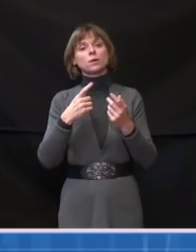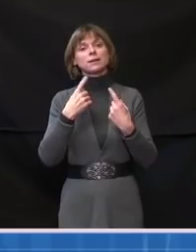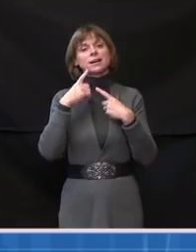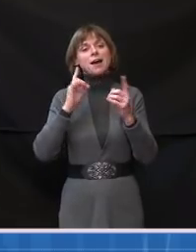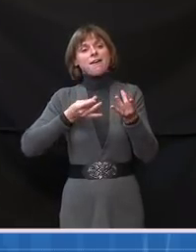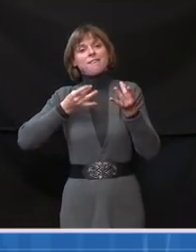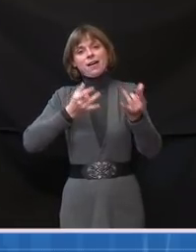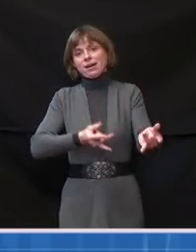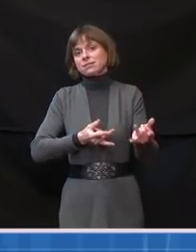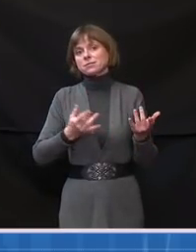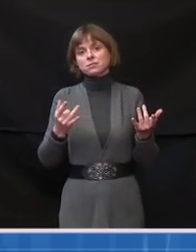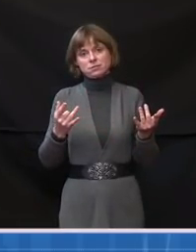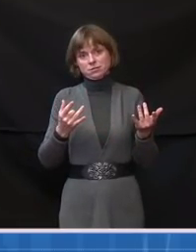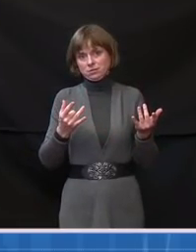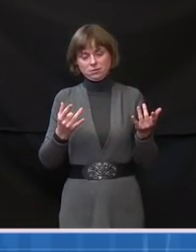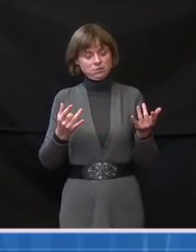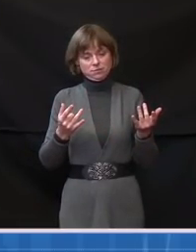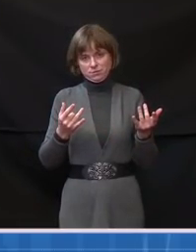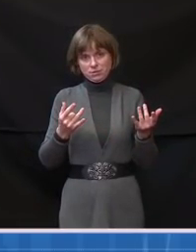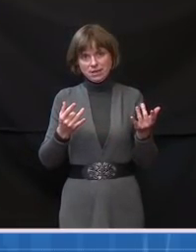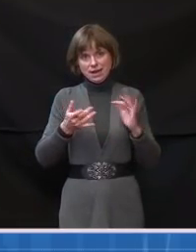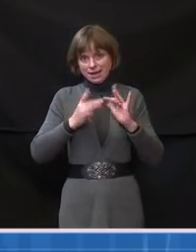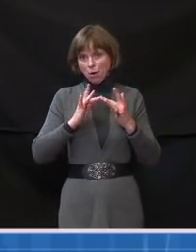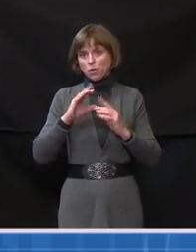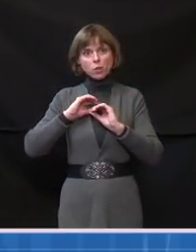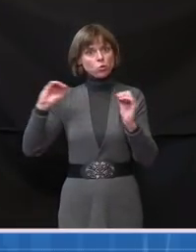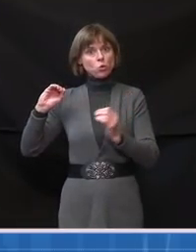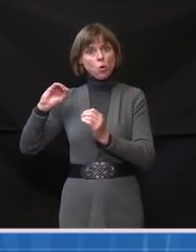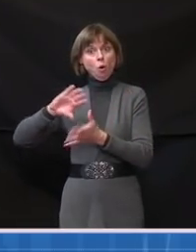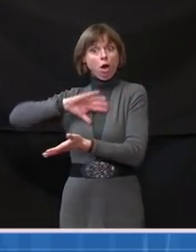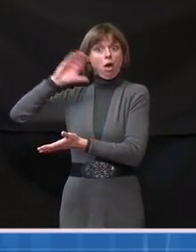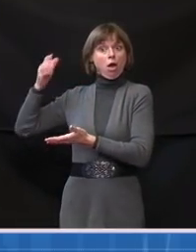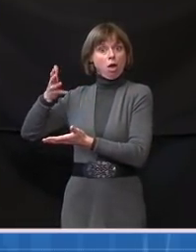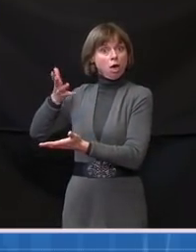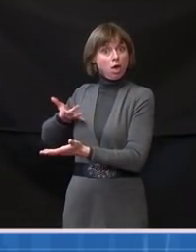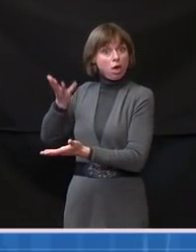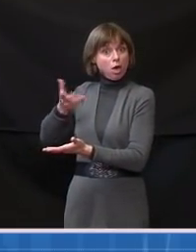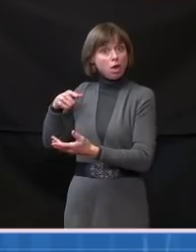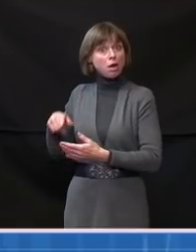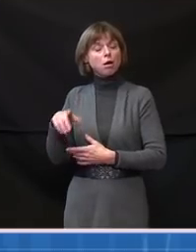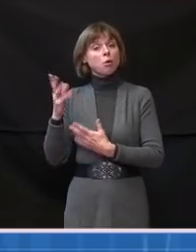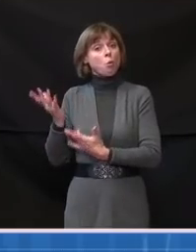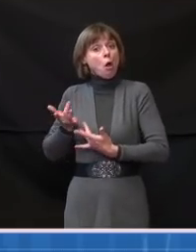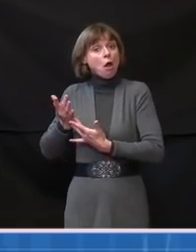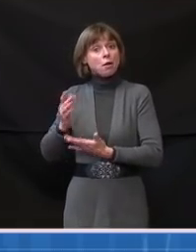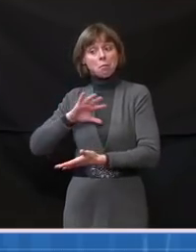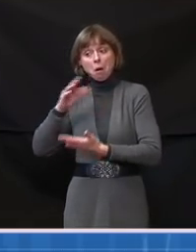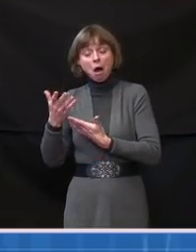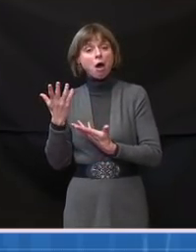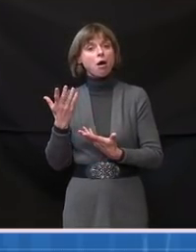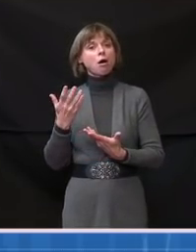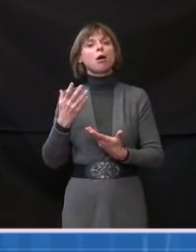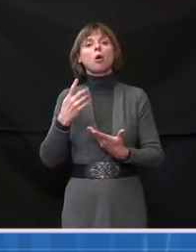no stockpile; a rolling inventory system -- that enables us to deliver to the states first